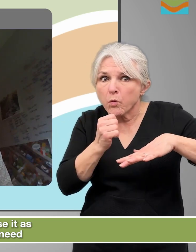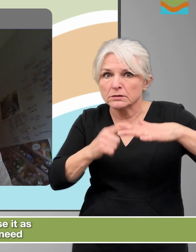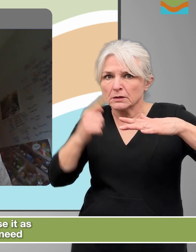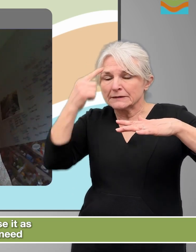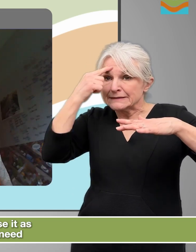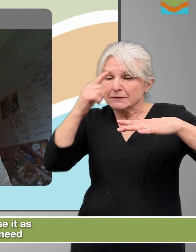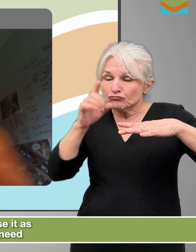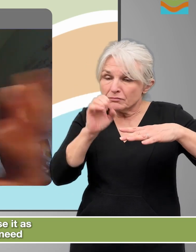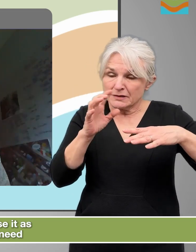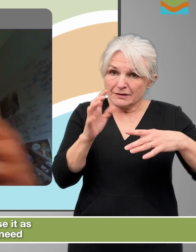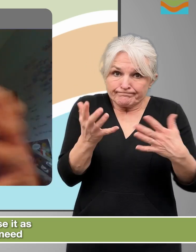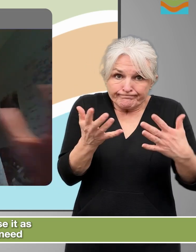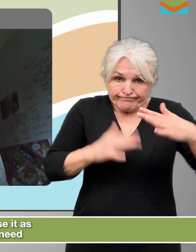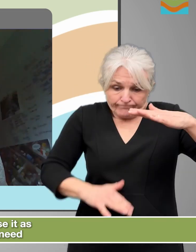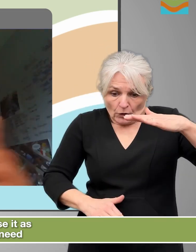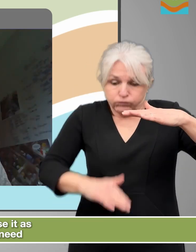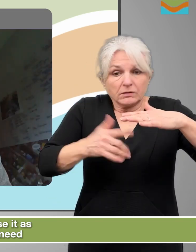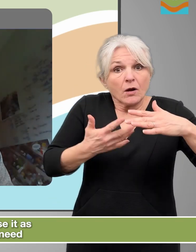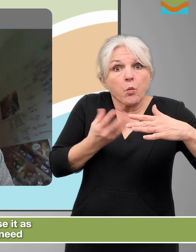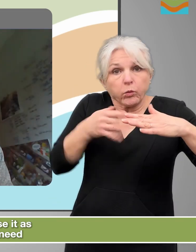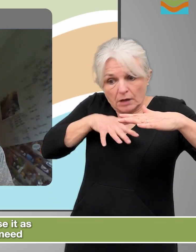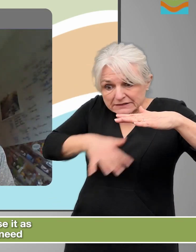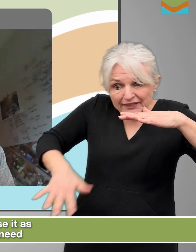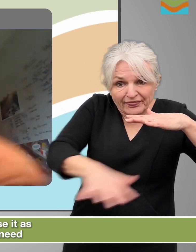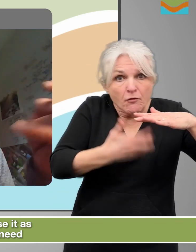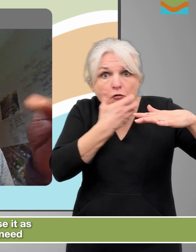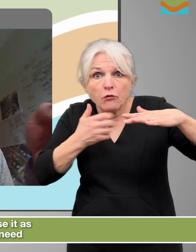in times of excess heat and use it as a battery and all of that will need